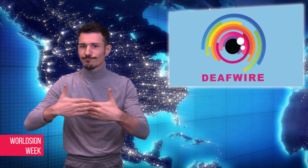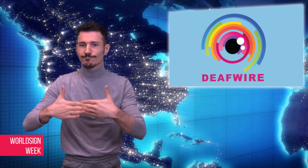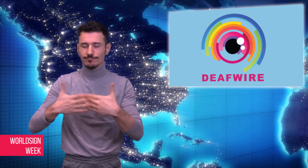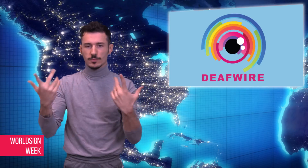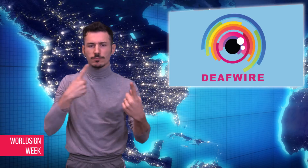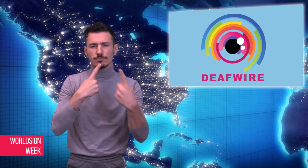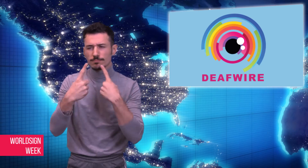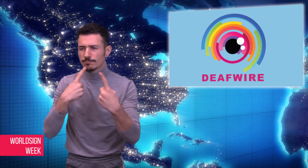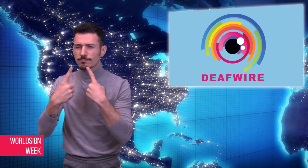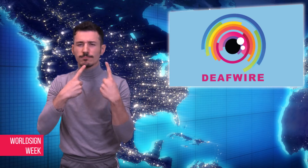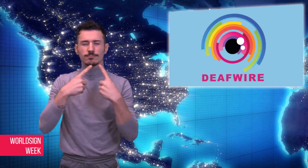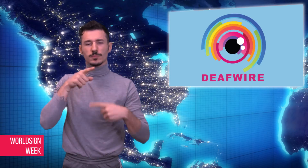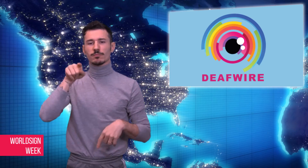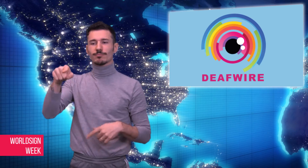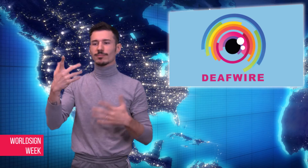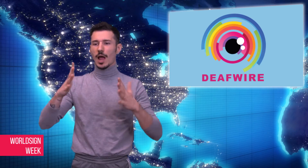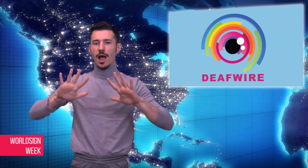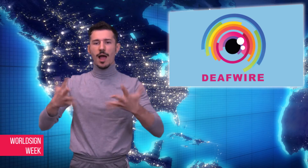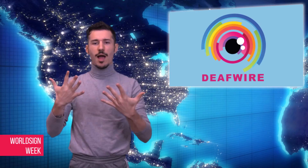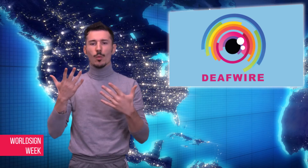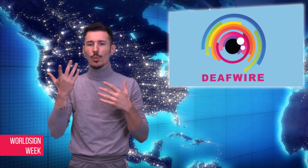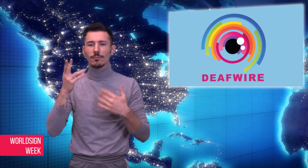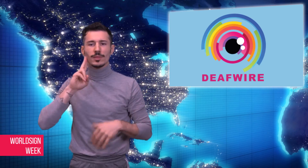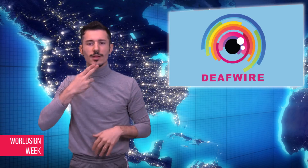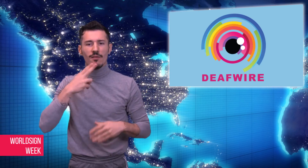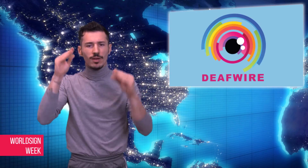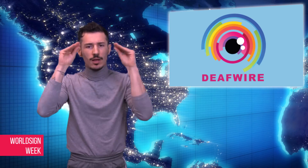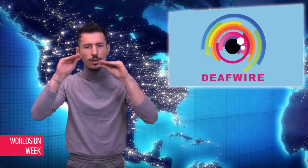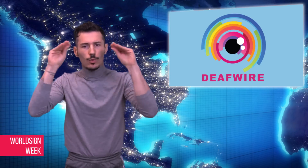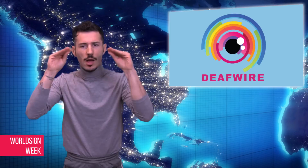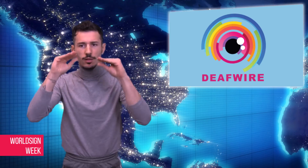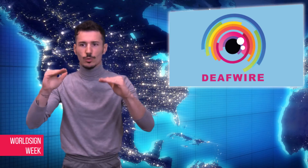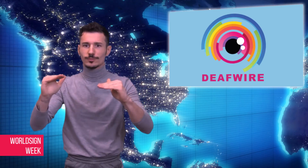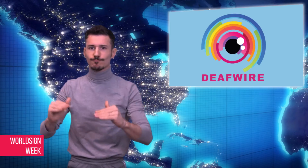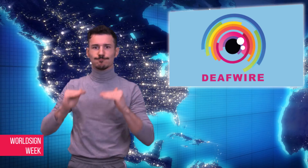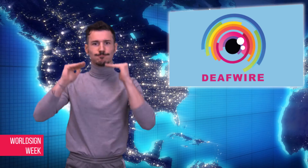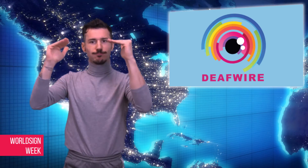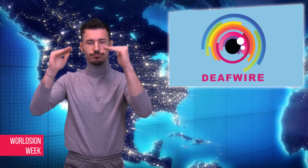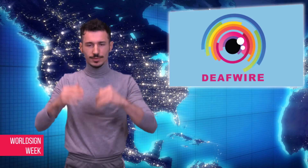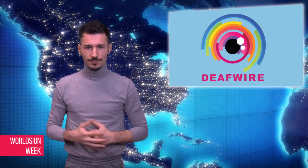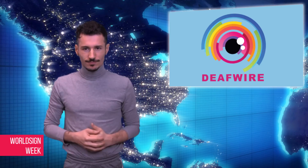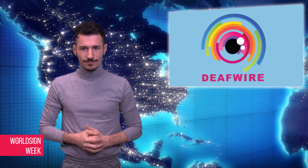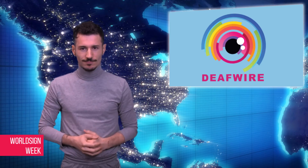training materials and guidelines for Deaf education.